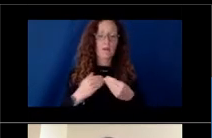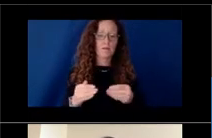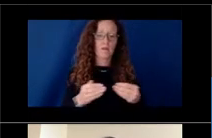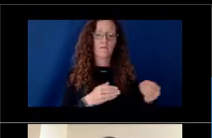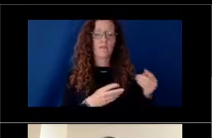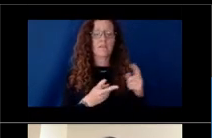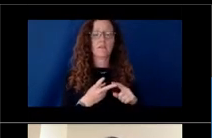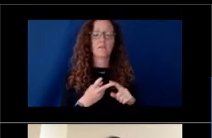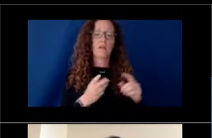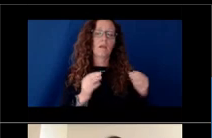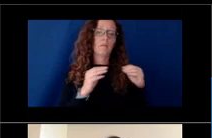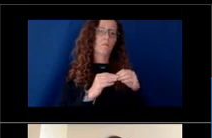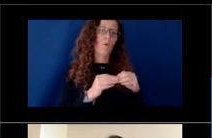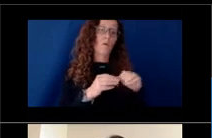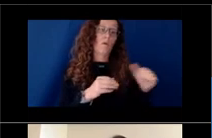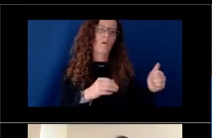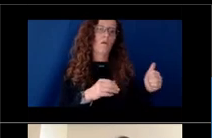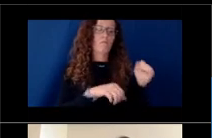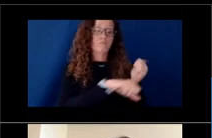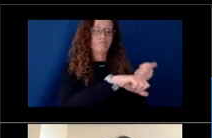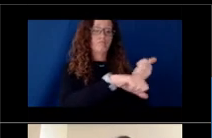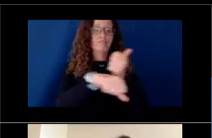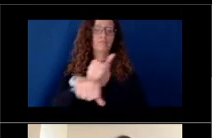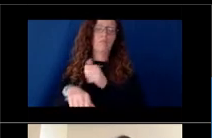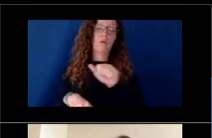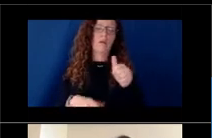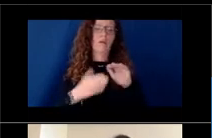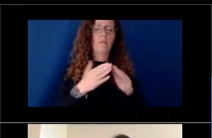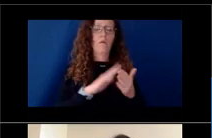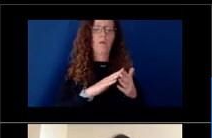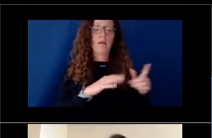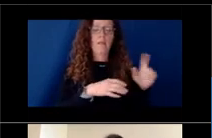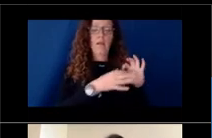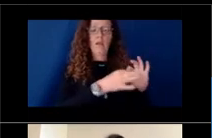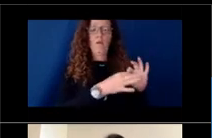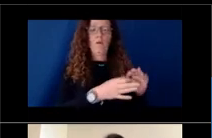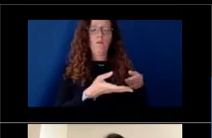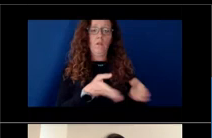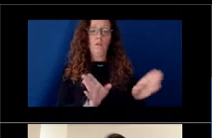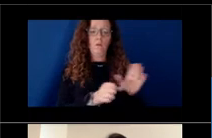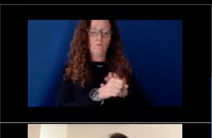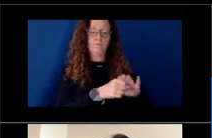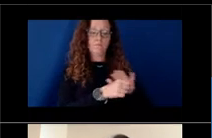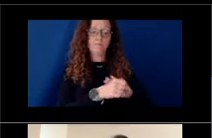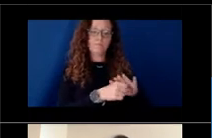are in communities and work with their local public health officials, emergency managers,